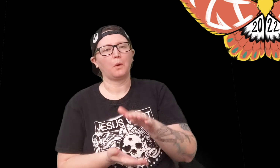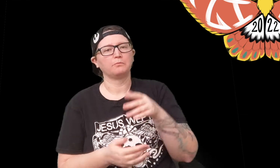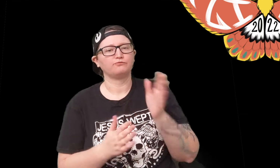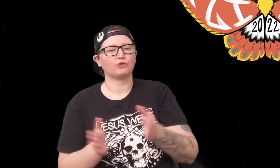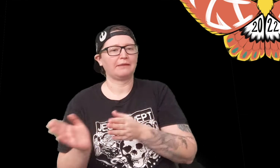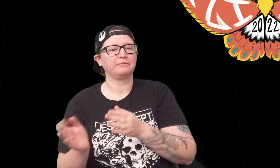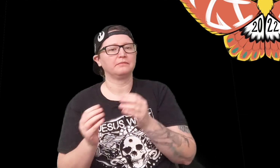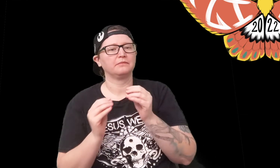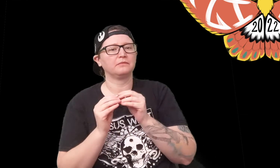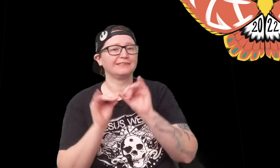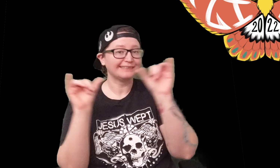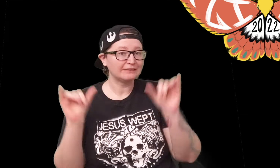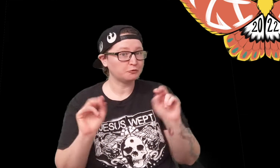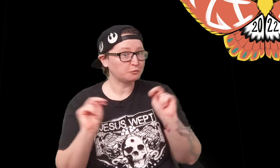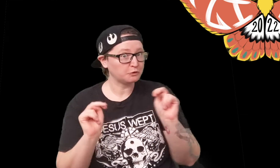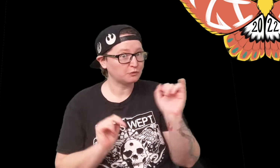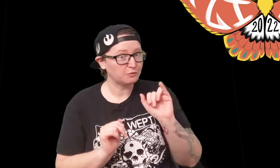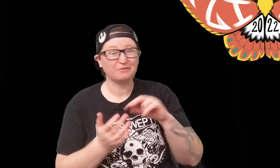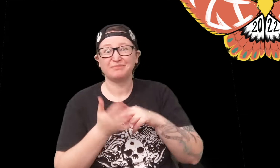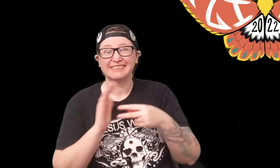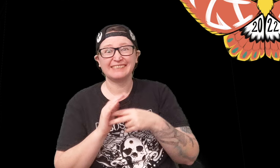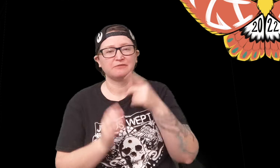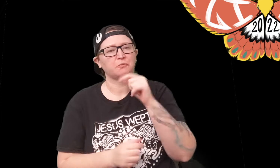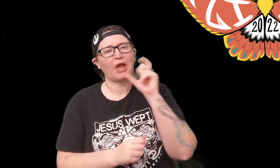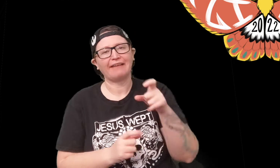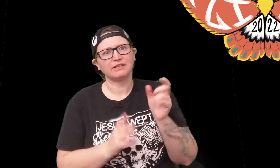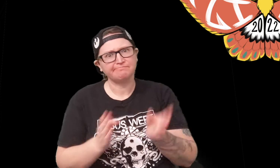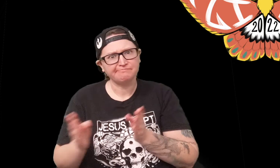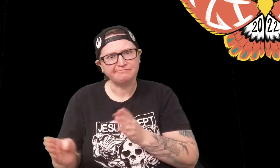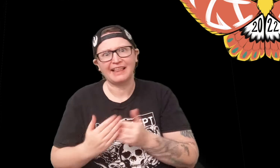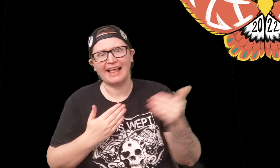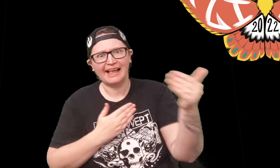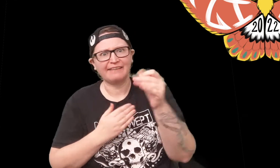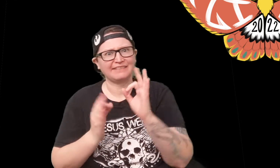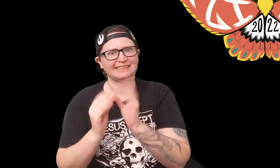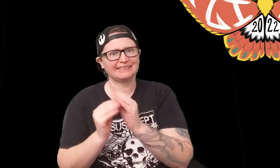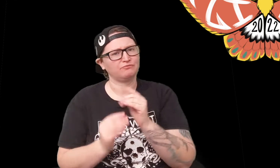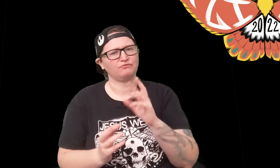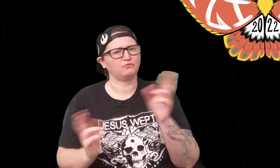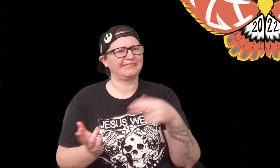and the design is kind of low prep very system neutral so you don't have to really prepare